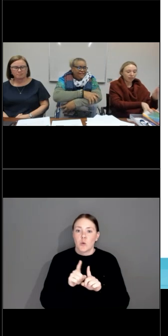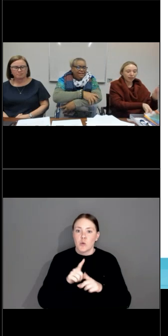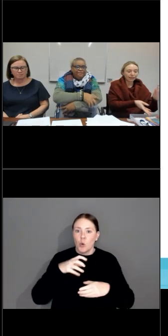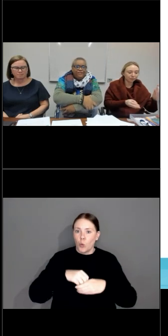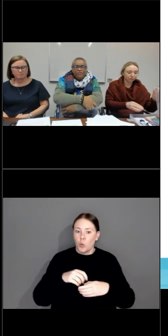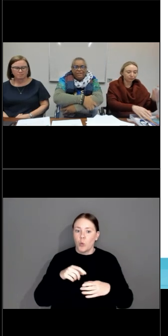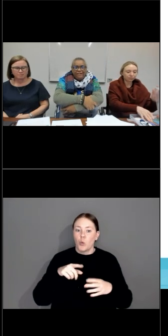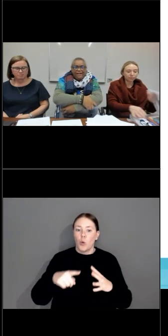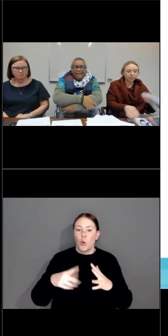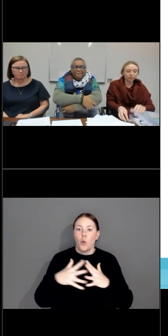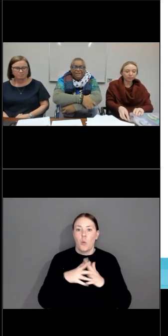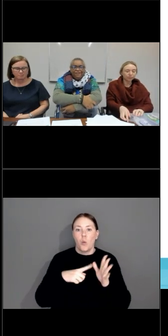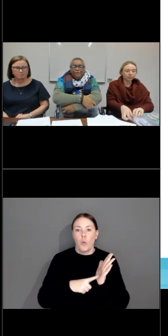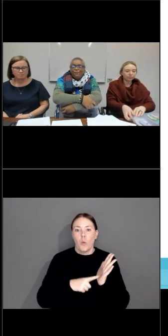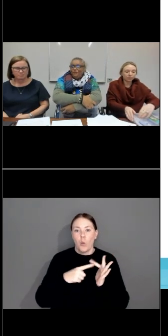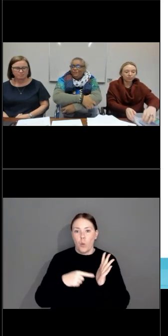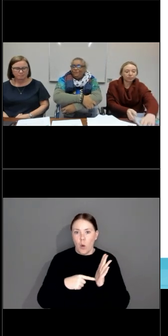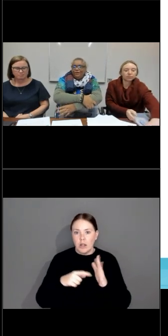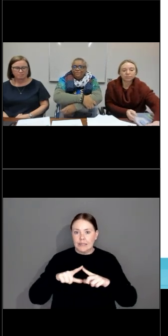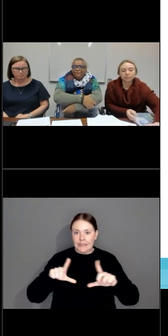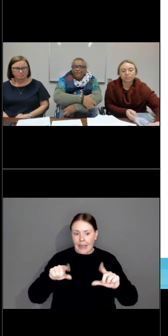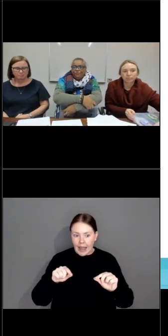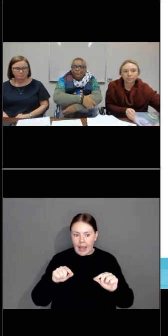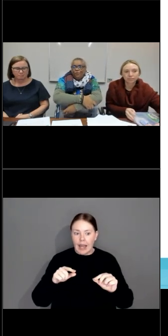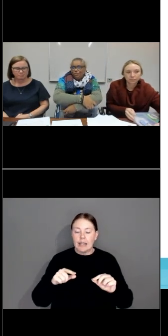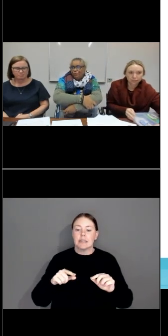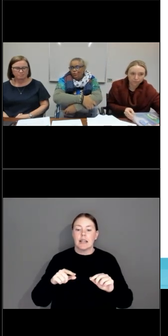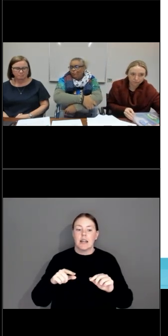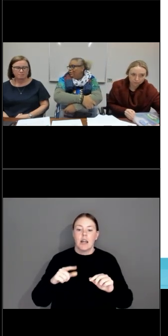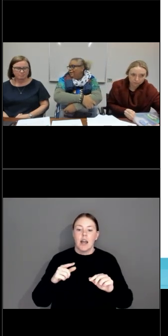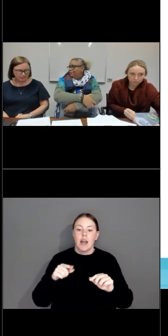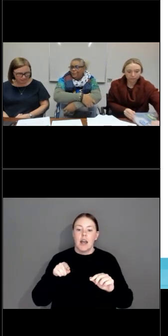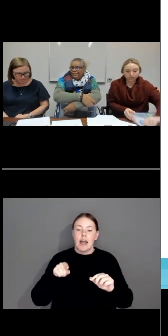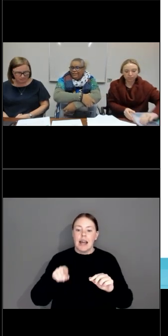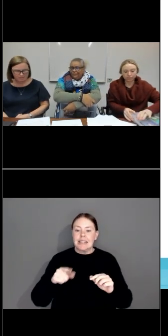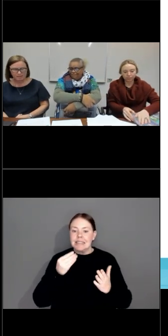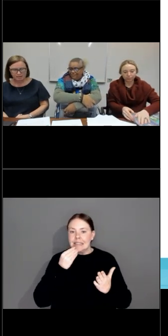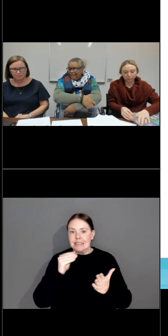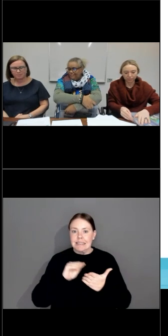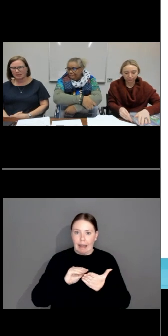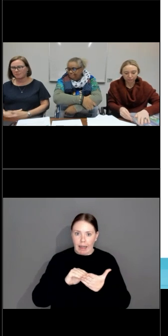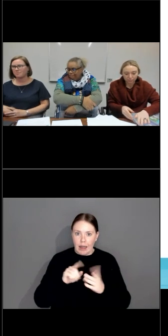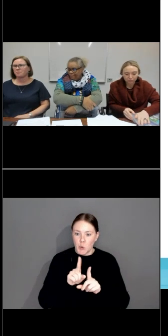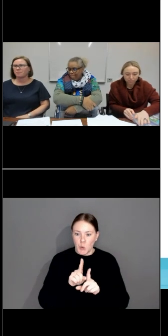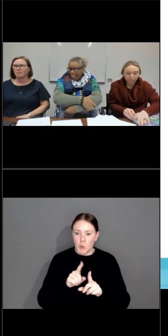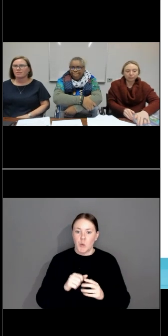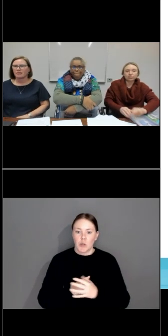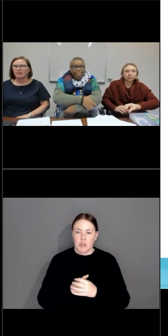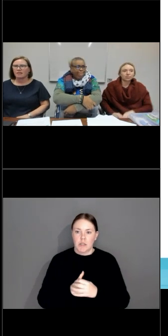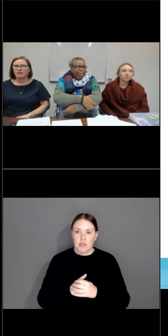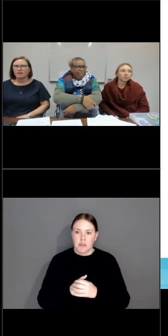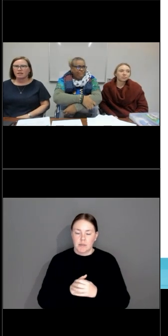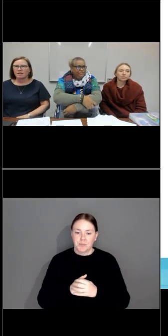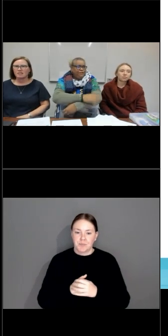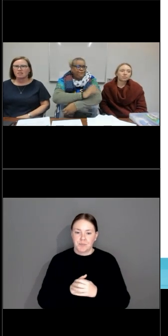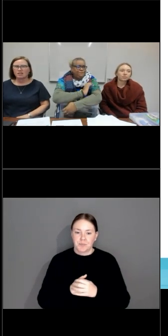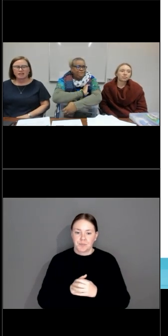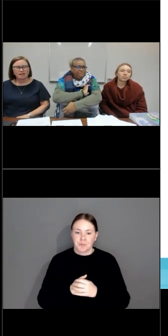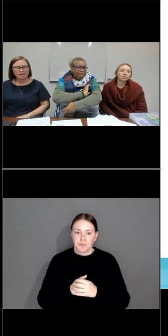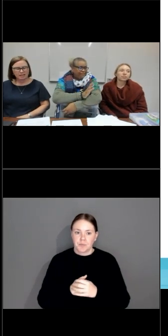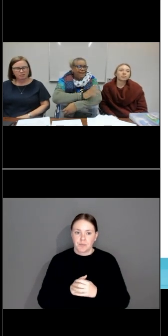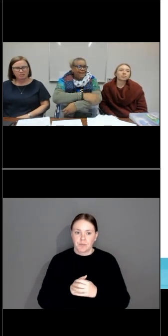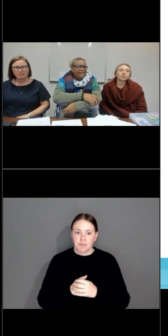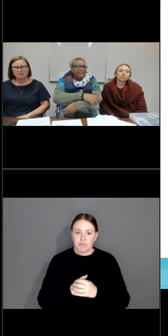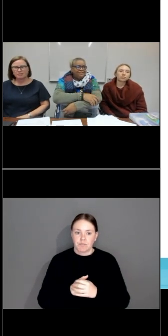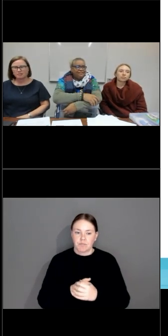um that you get um when um if you want to order or come to training yes yes so card cards so the